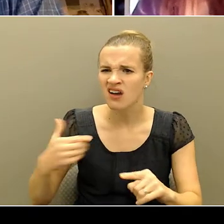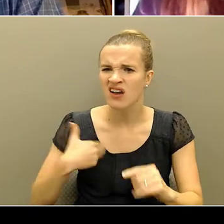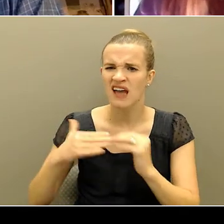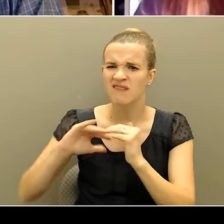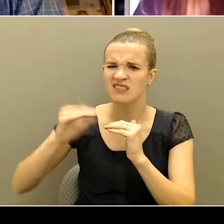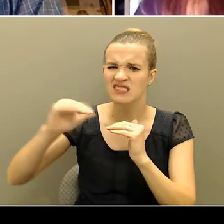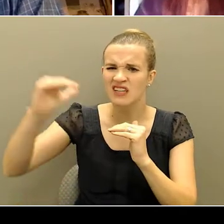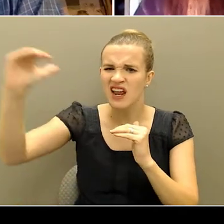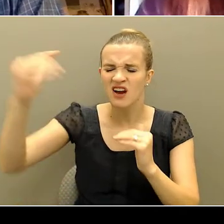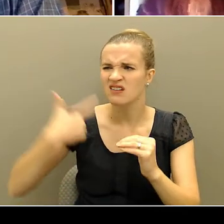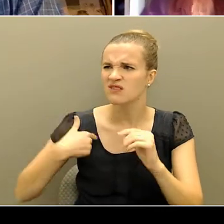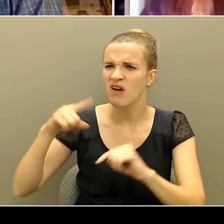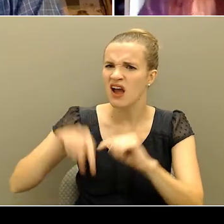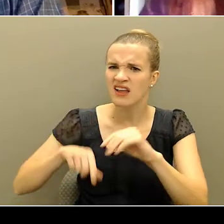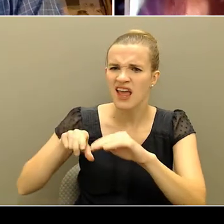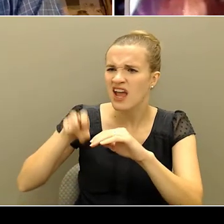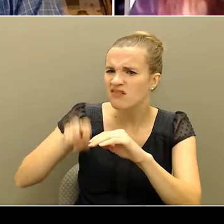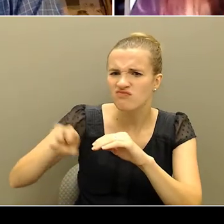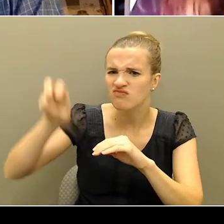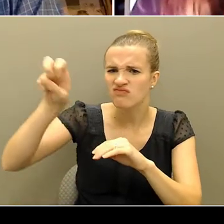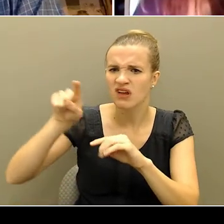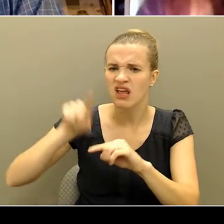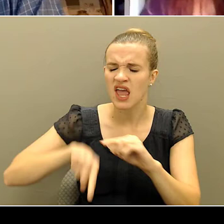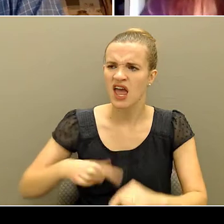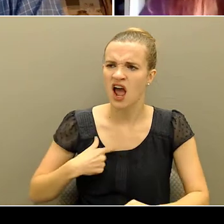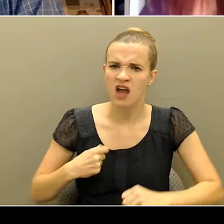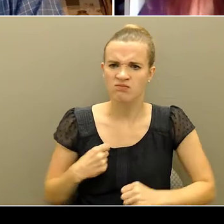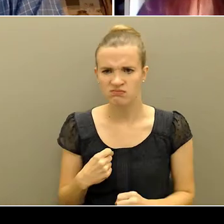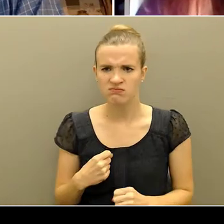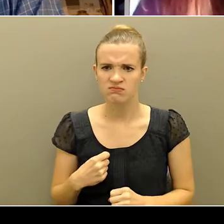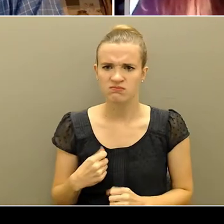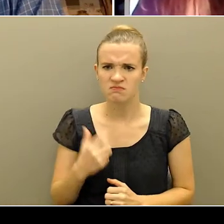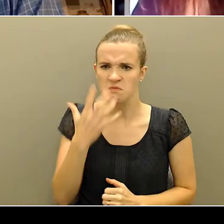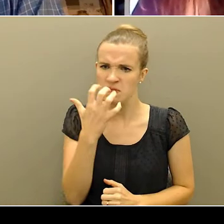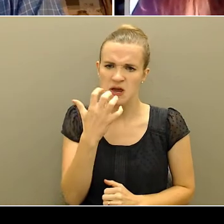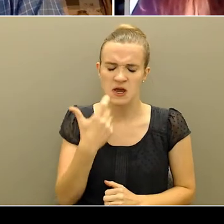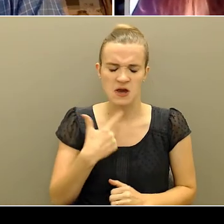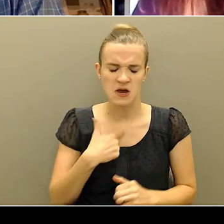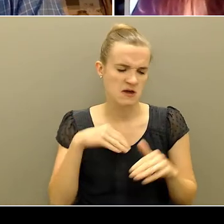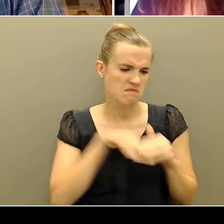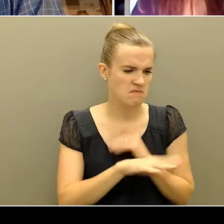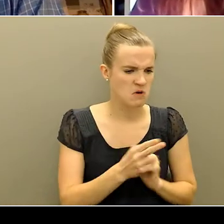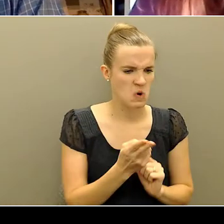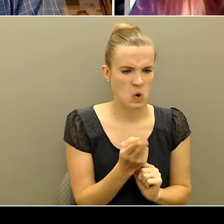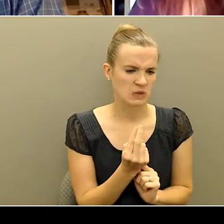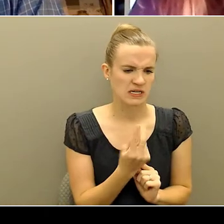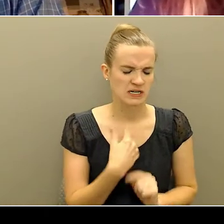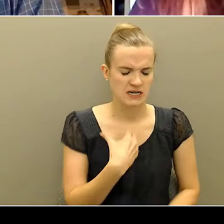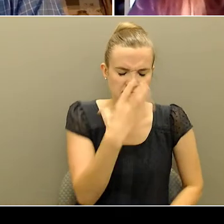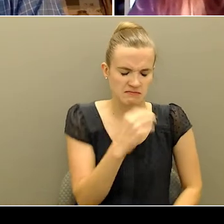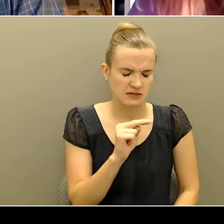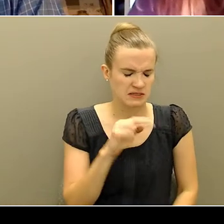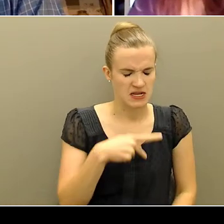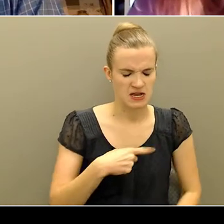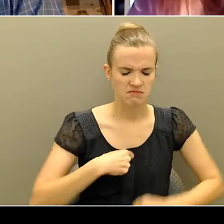take a nap and just, you know, have a hissy fit, so to speak. Or if that if